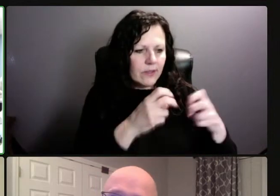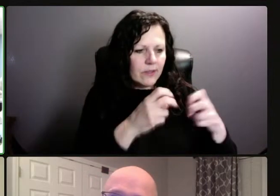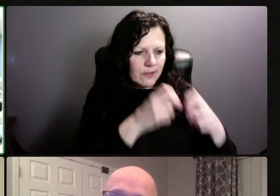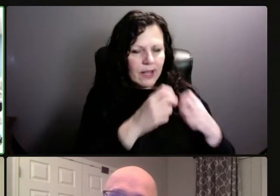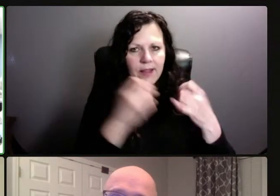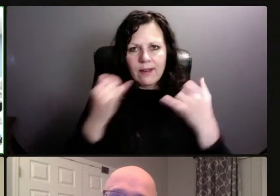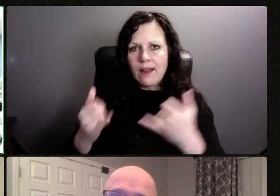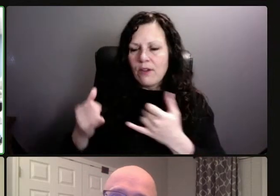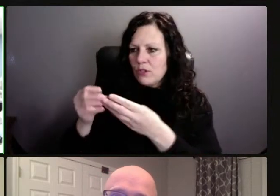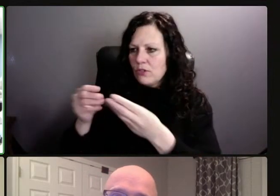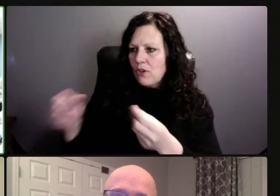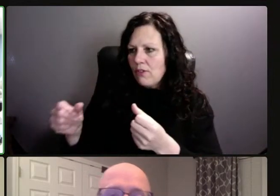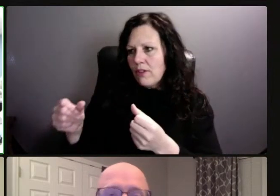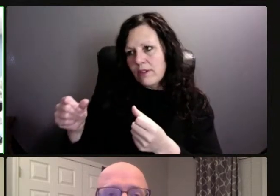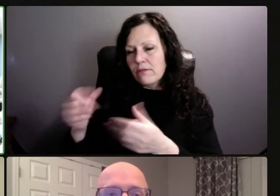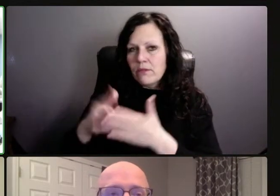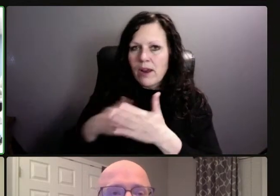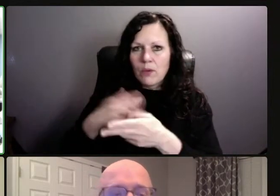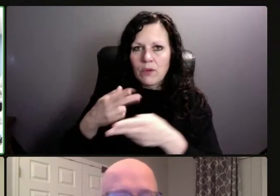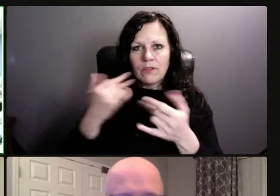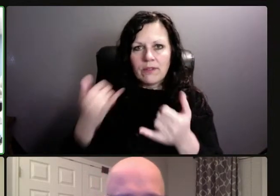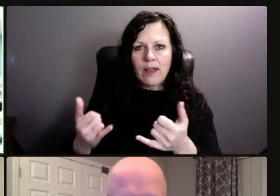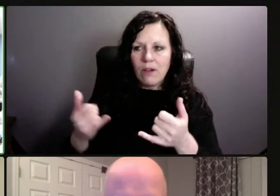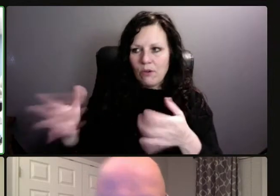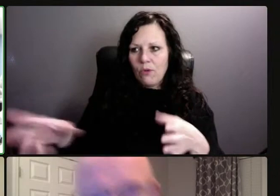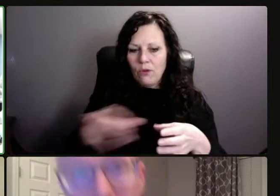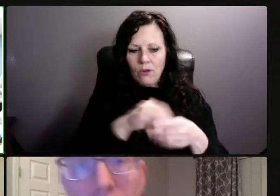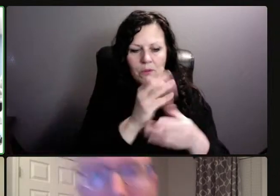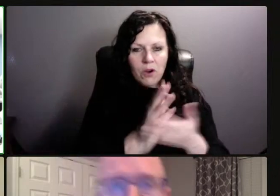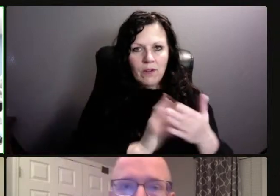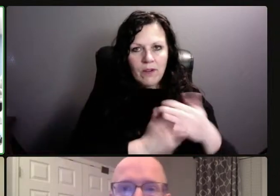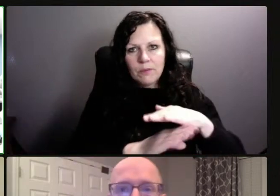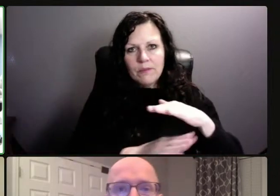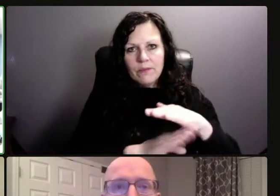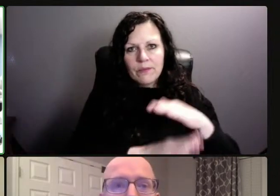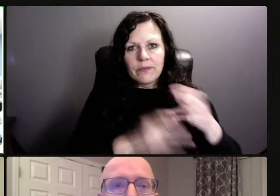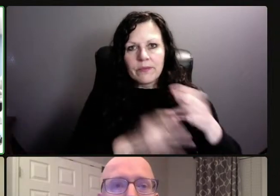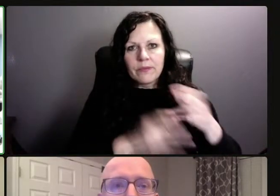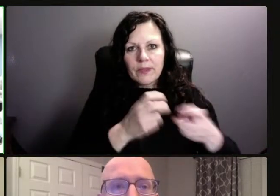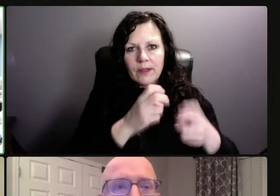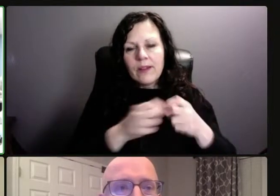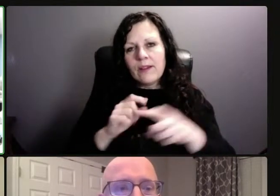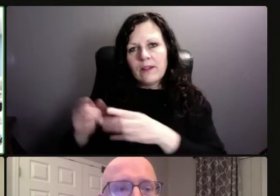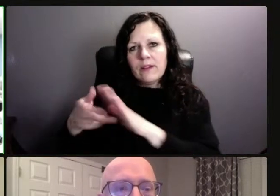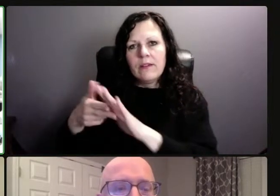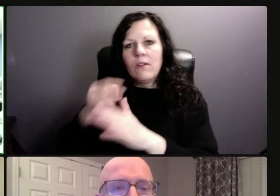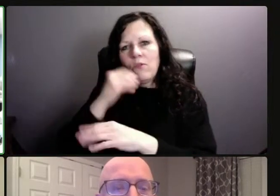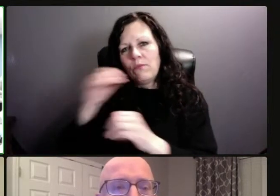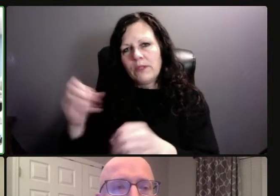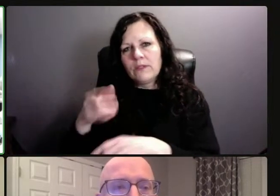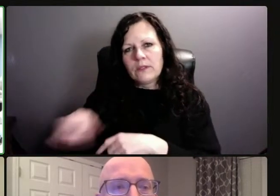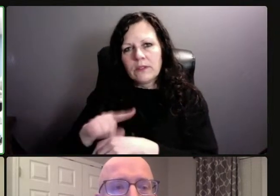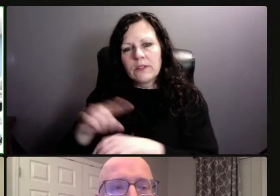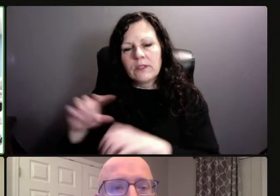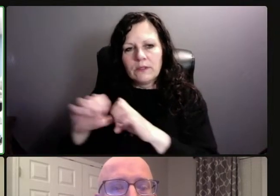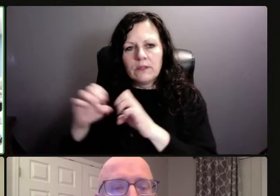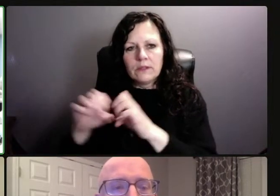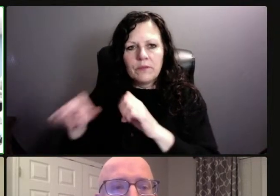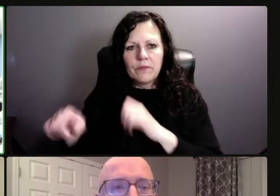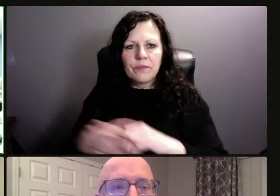DIFFERENT SCENARIOS LIKE WHERE WE'RE SOLVING THE YOU KNOW, THE BASE PROBLEM AND THEN ALSO SOLVING WHICH I NOW CONSIDER